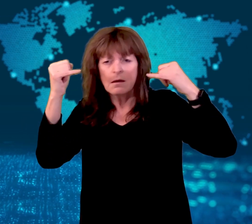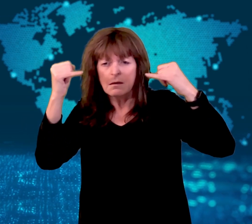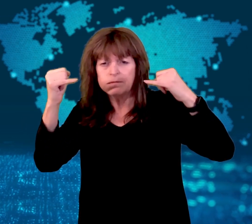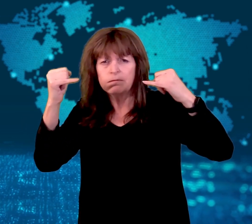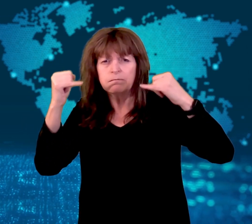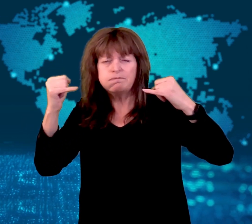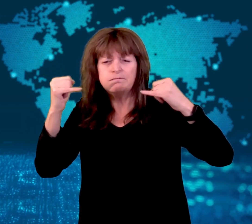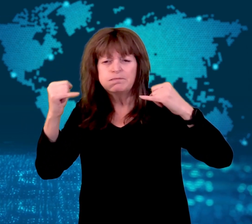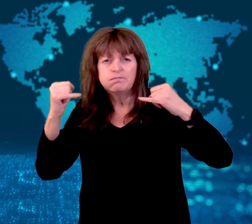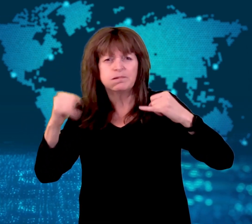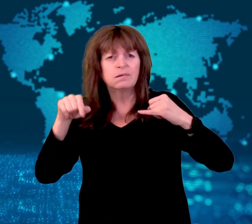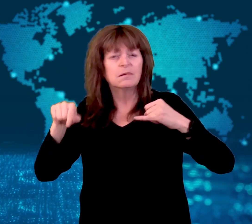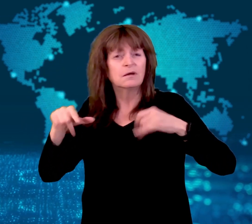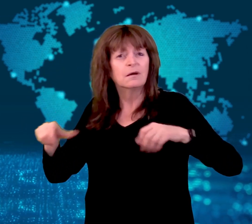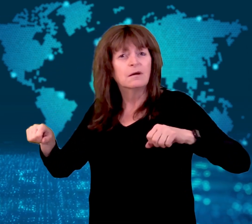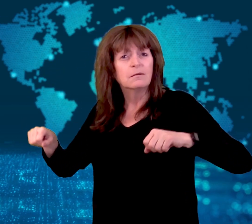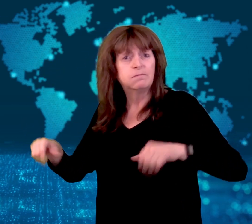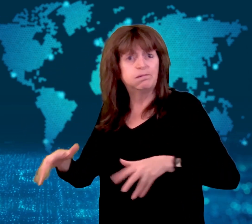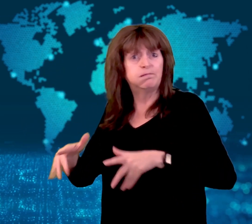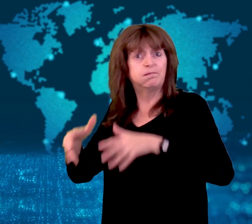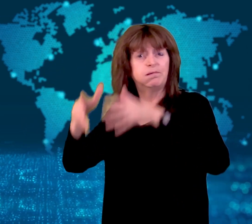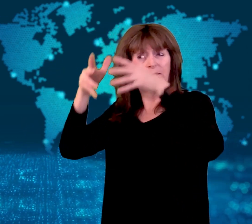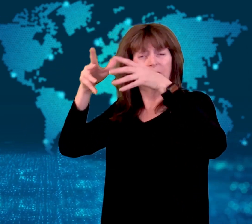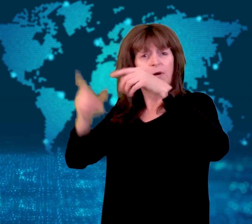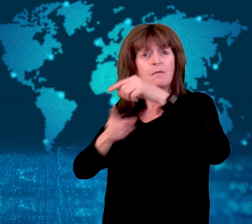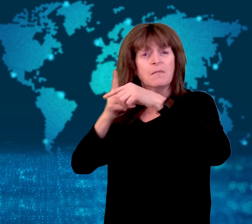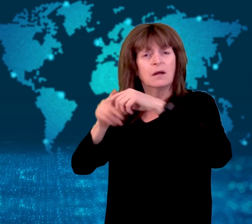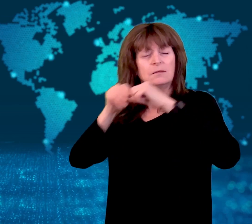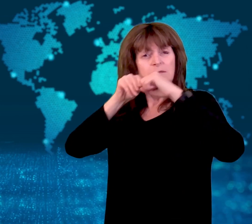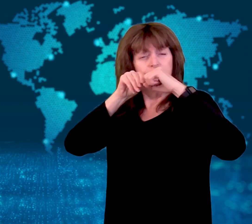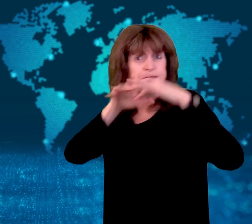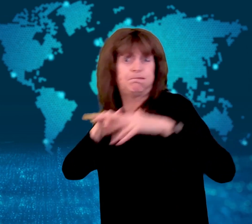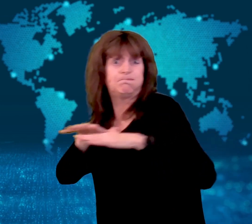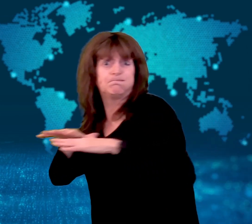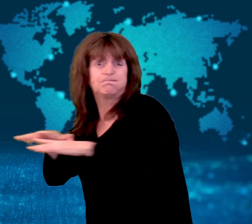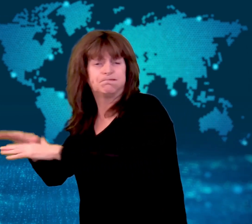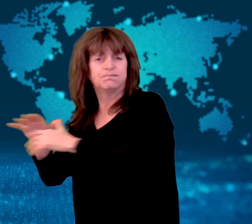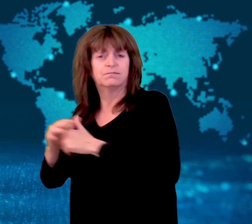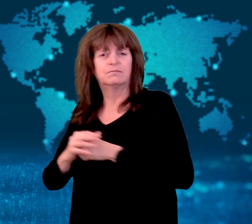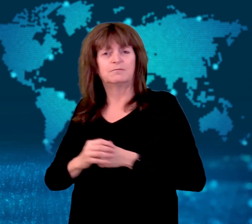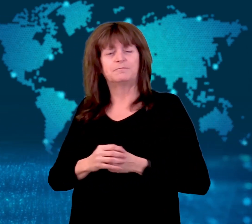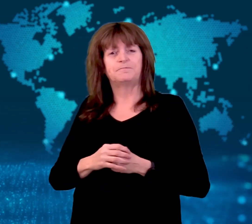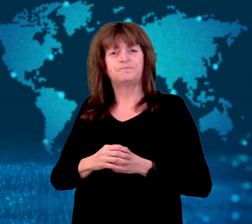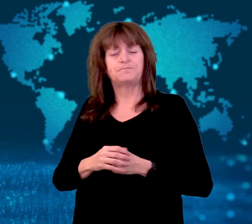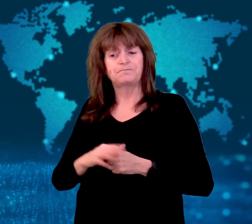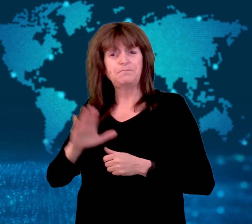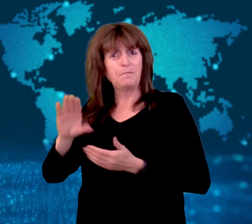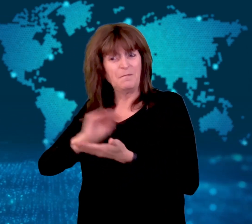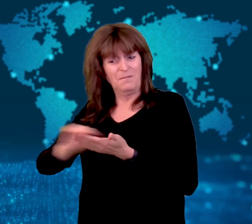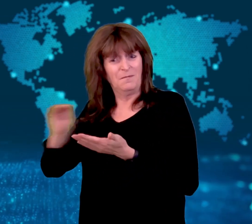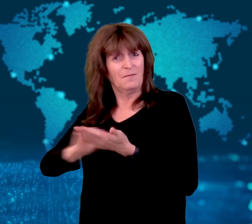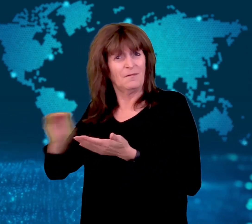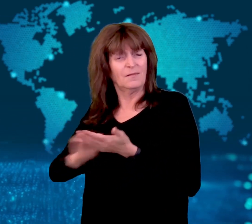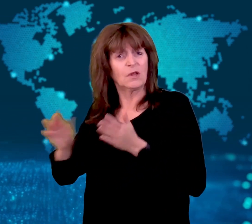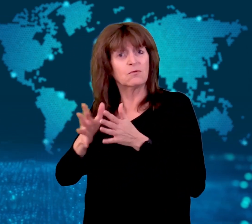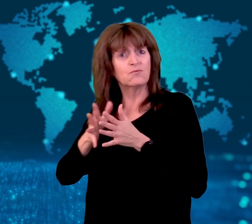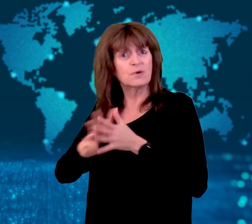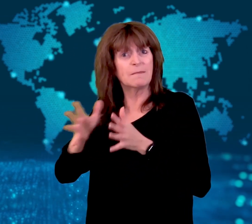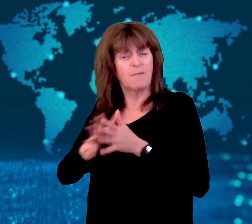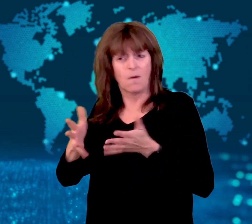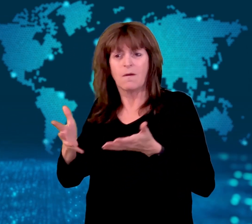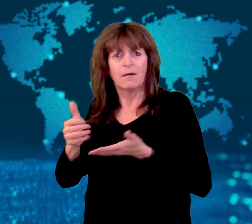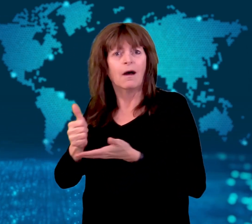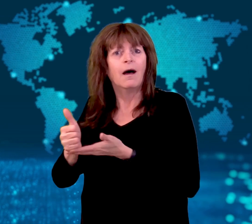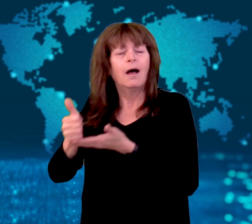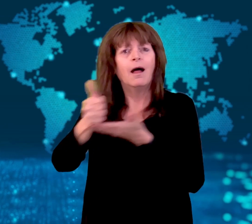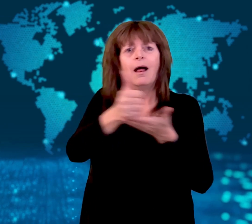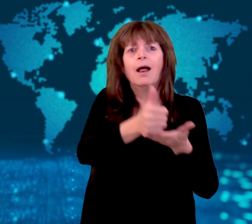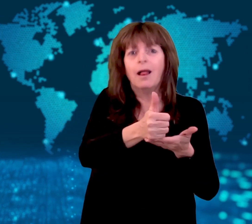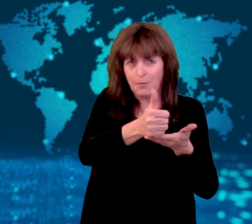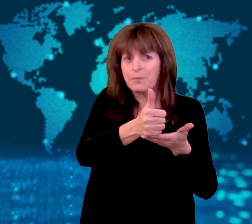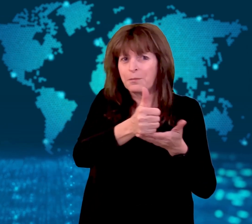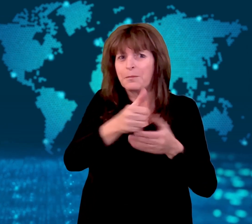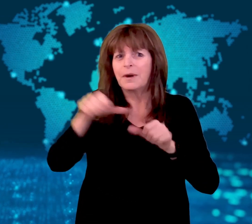His report may help scientists understand similar underwater